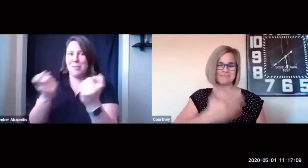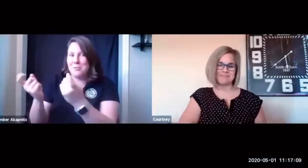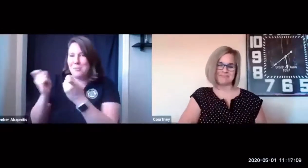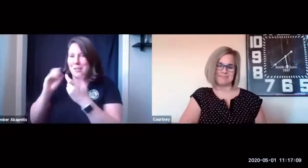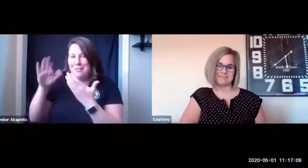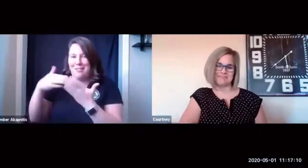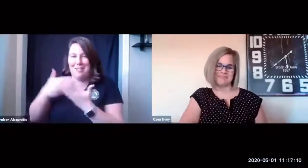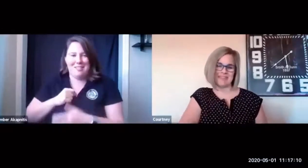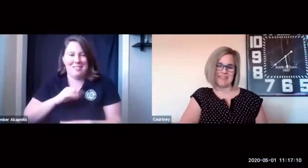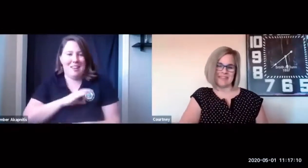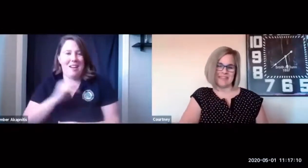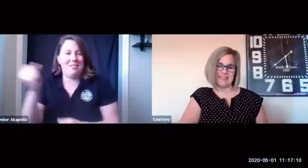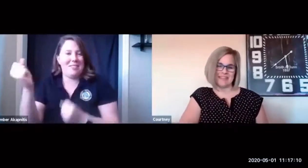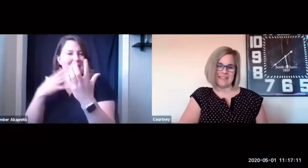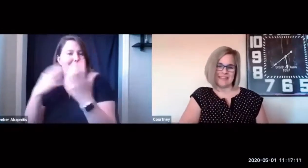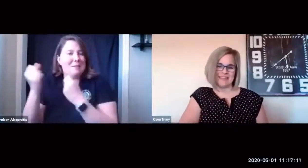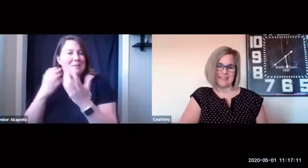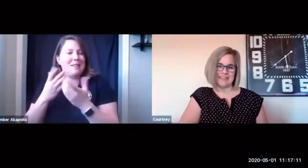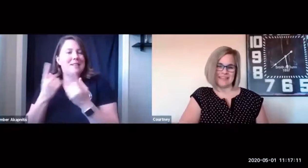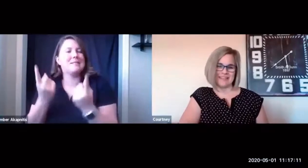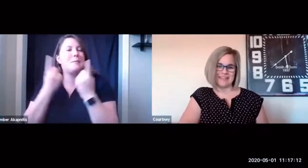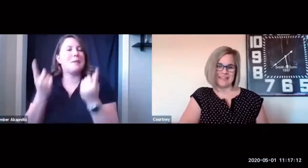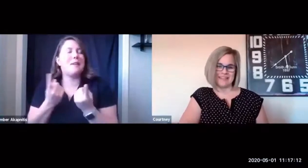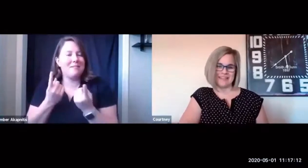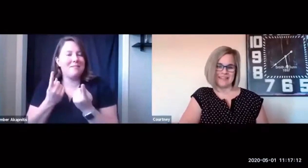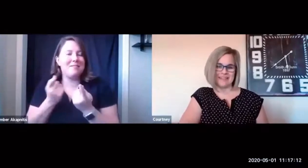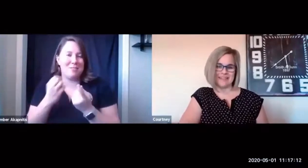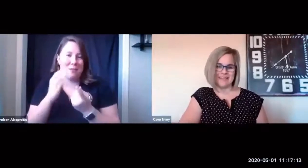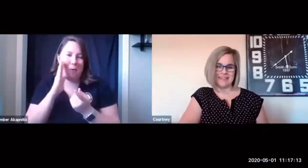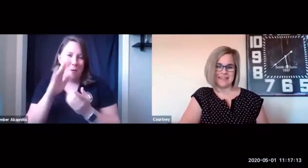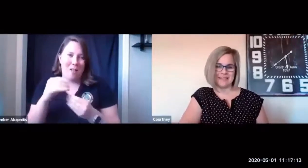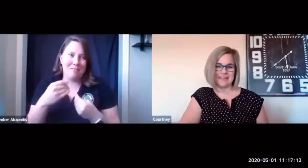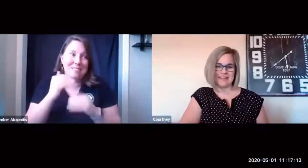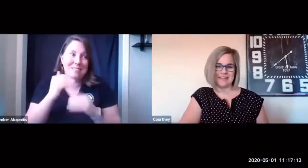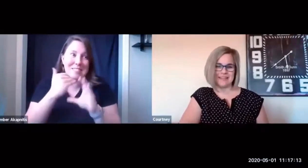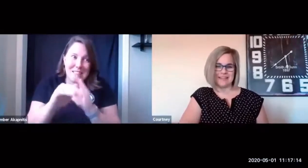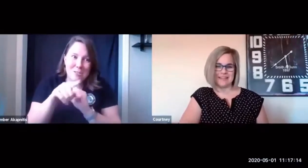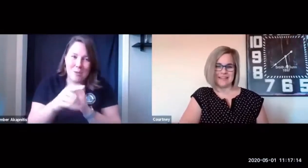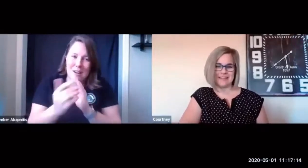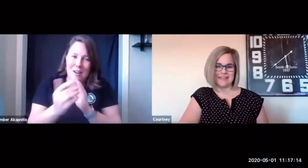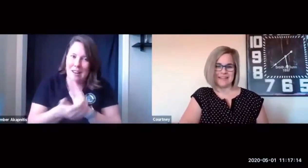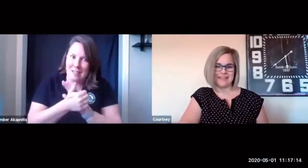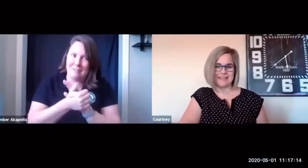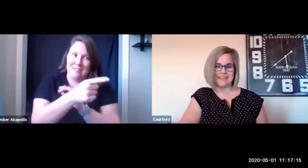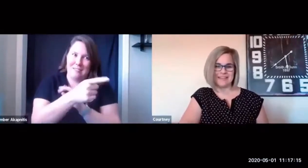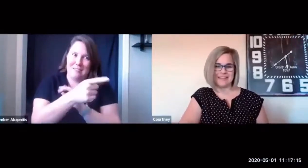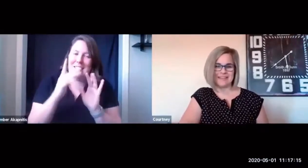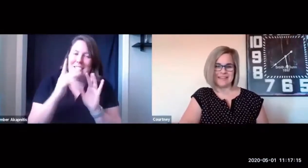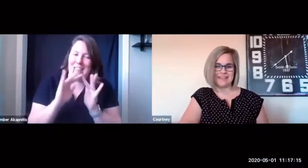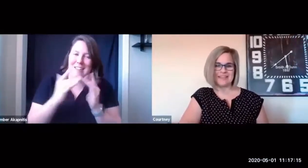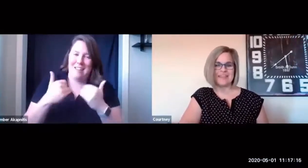and I've recruited all of the staff to send me something which I'm going to email you now